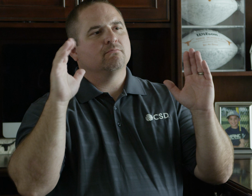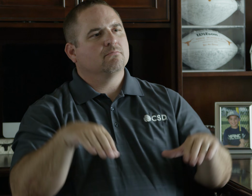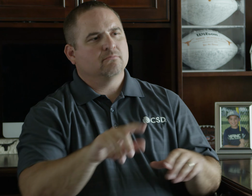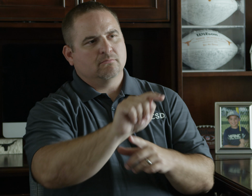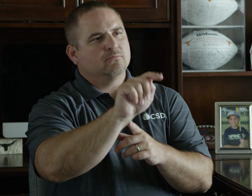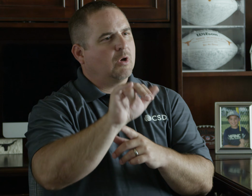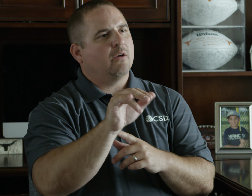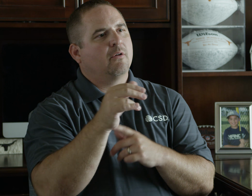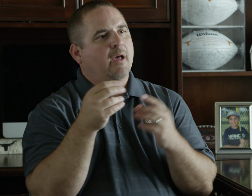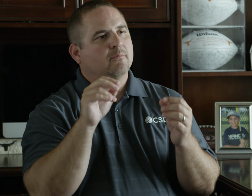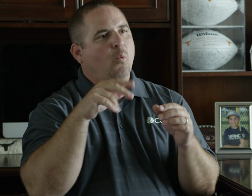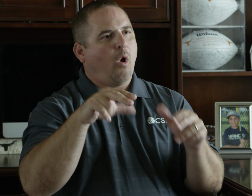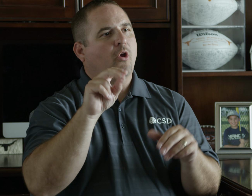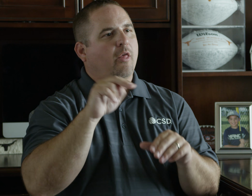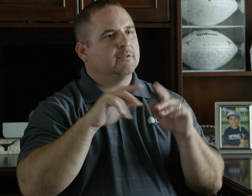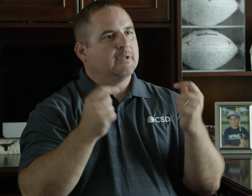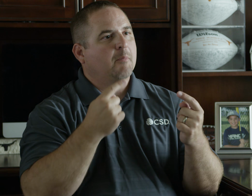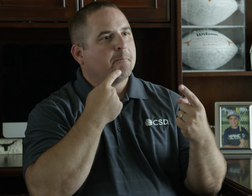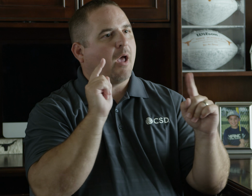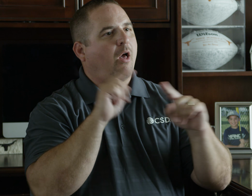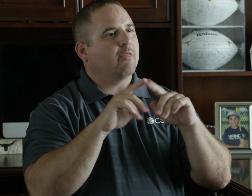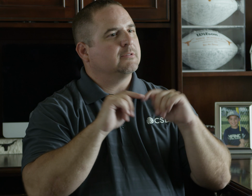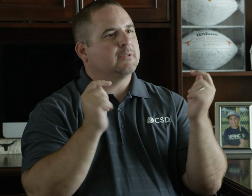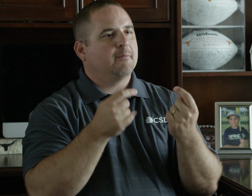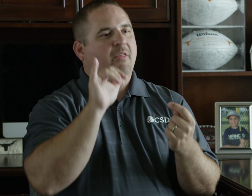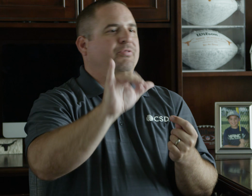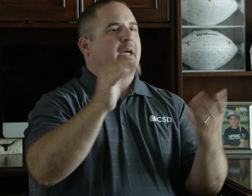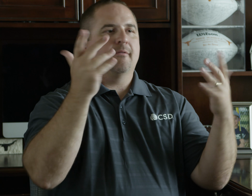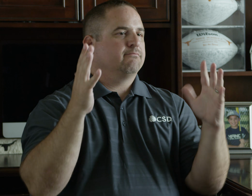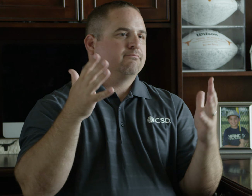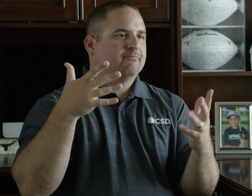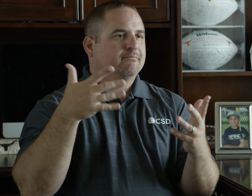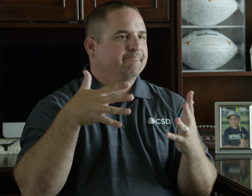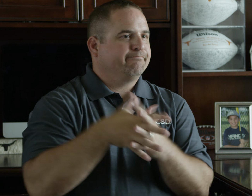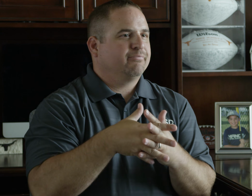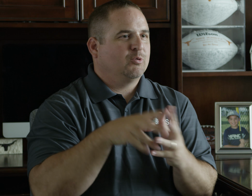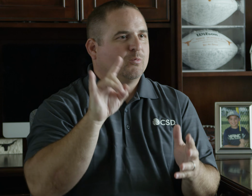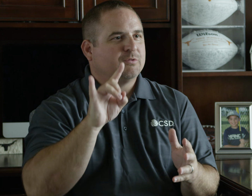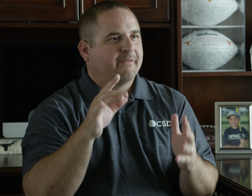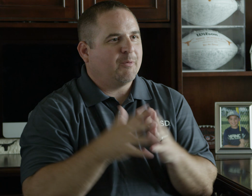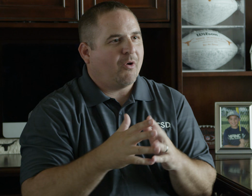So, I went ahead and tried out for the team. I walked on the team and made it. That was the start of my UT football career.